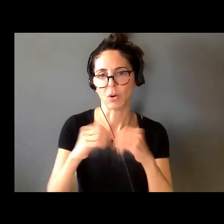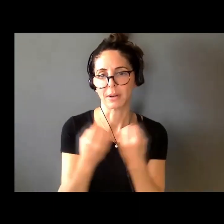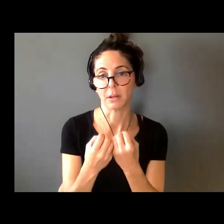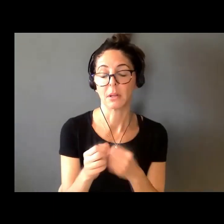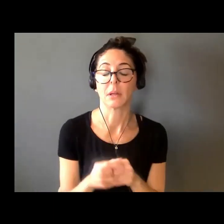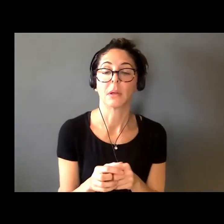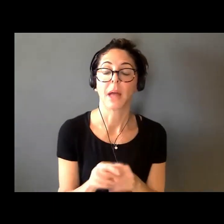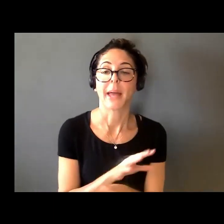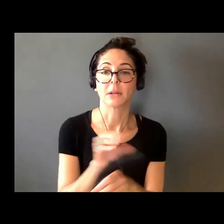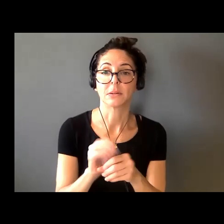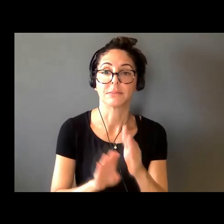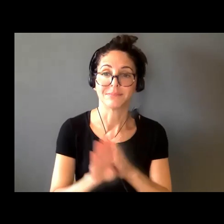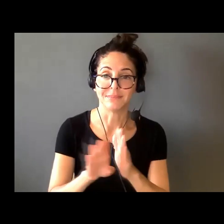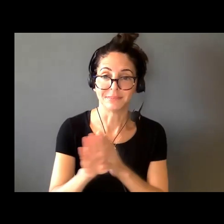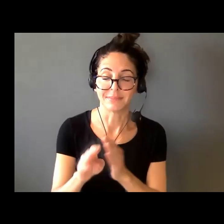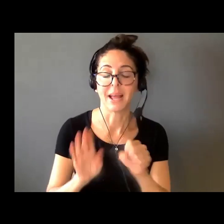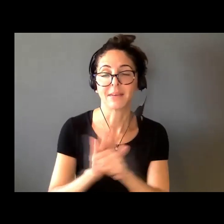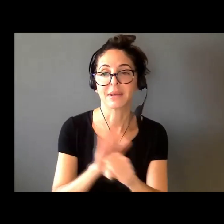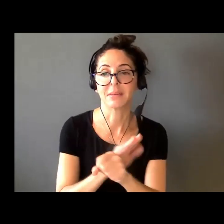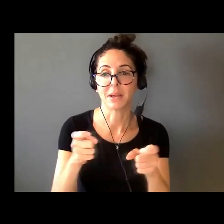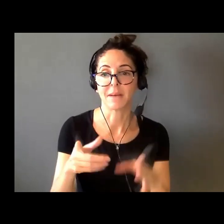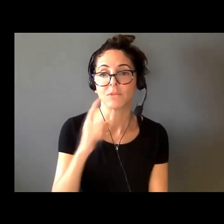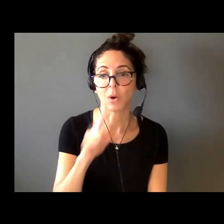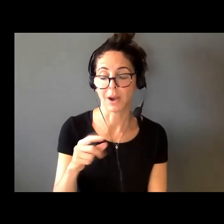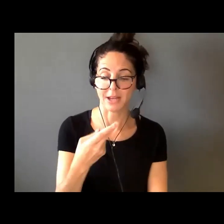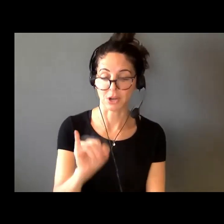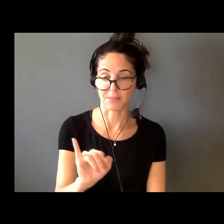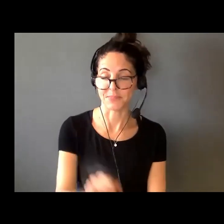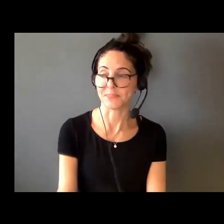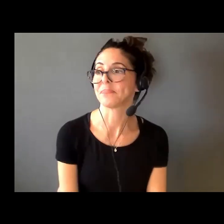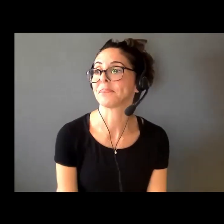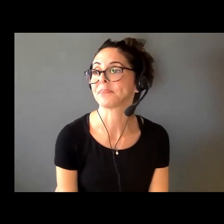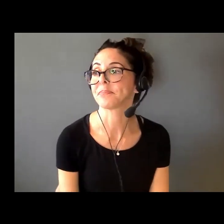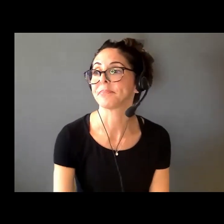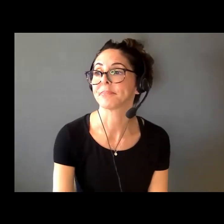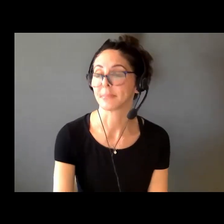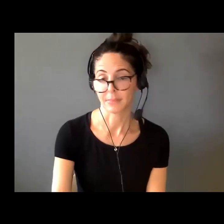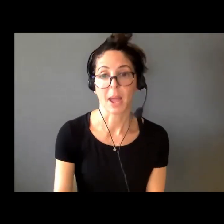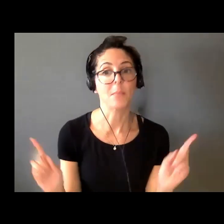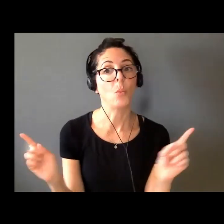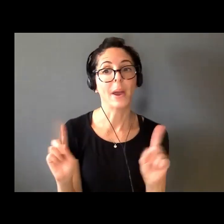Development Advocacy manager for Humanity and Inclusion, and I’m based in Brussels, Belgium.